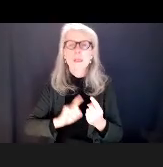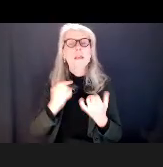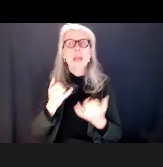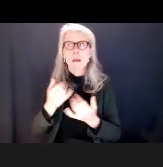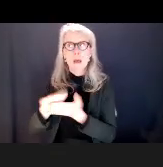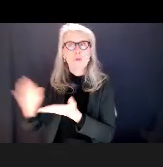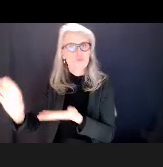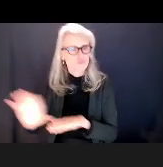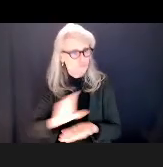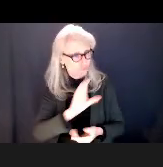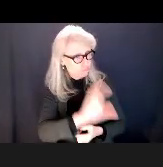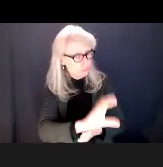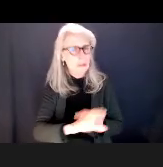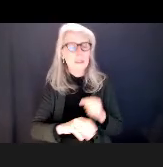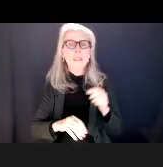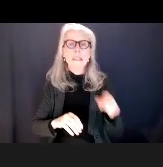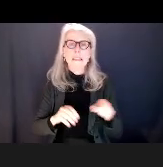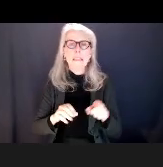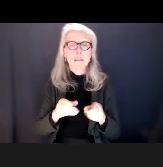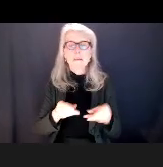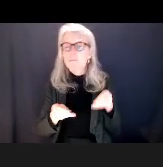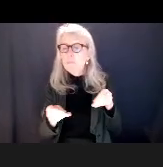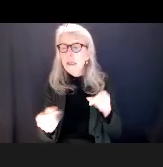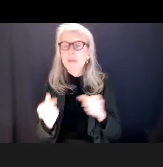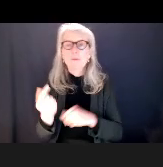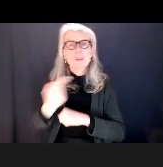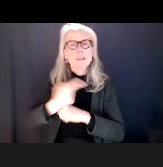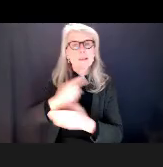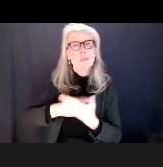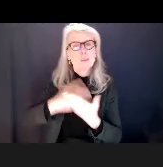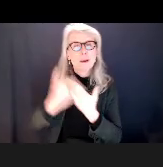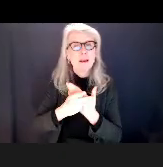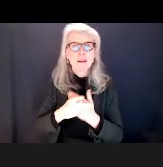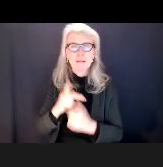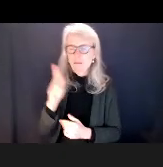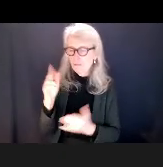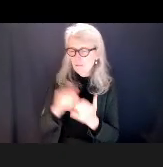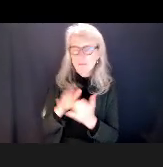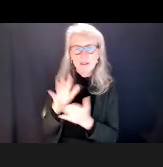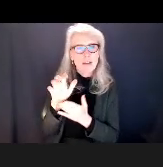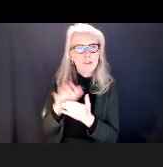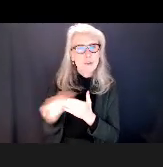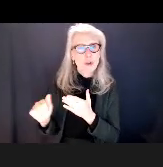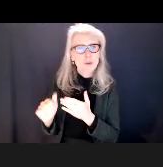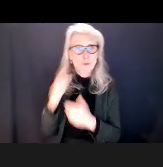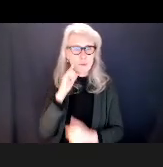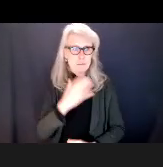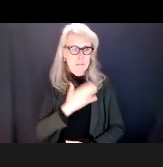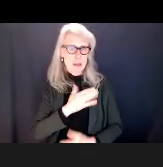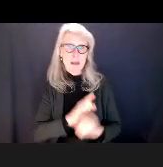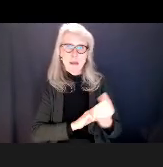he can put towards his day programs, but he'd only get $5,500 from my support and his sister